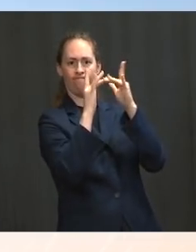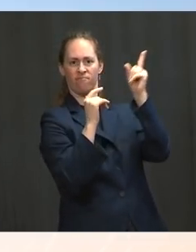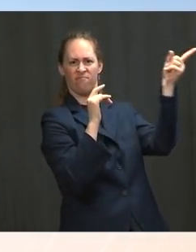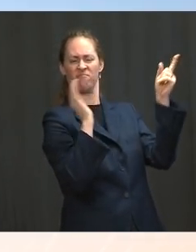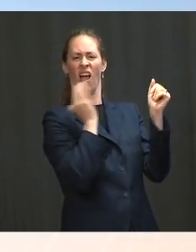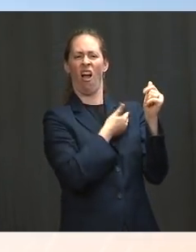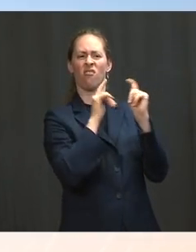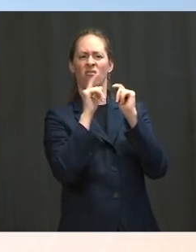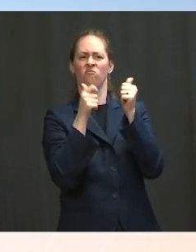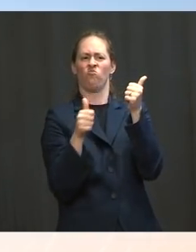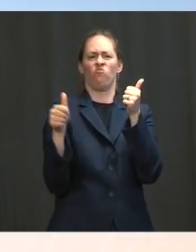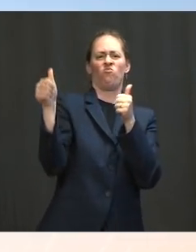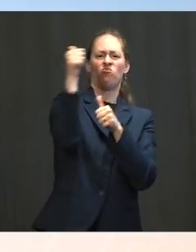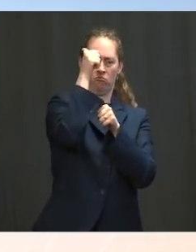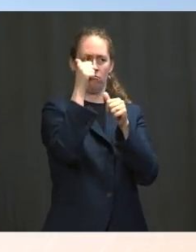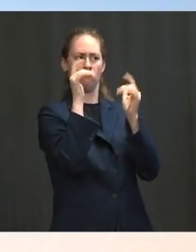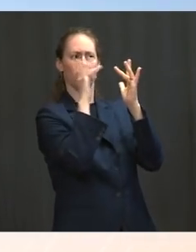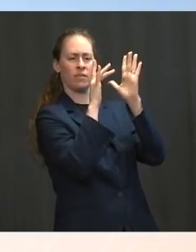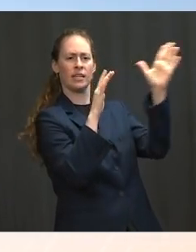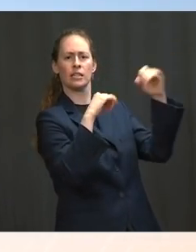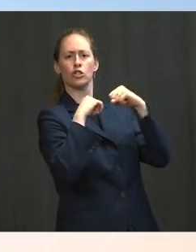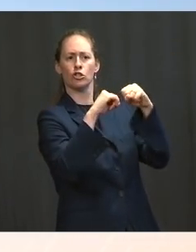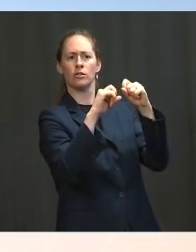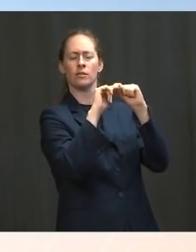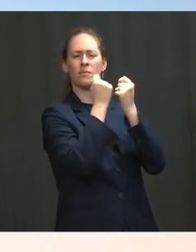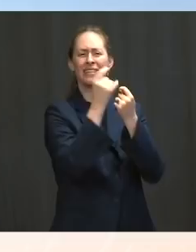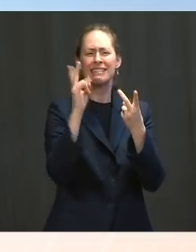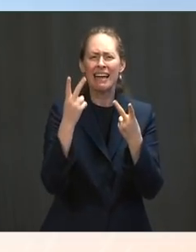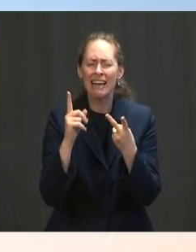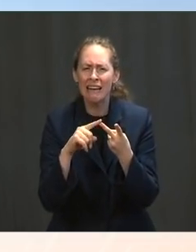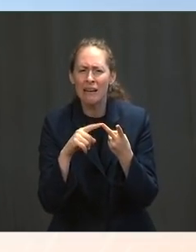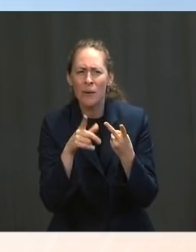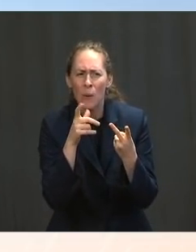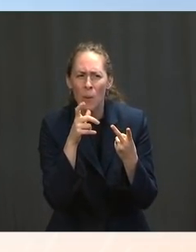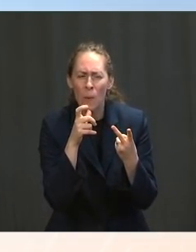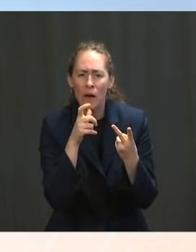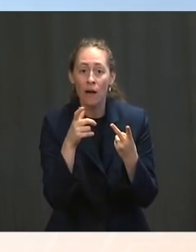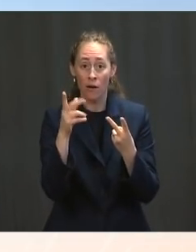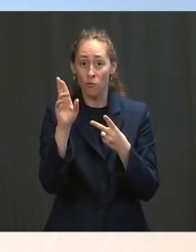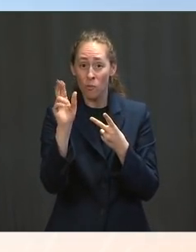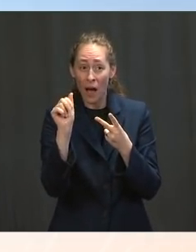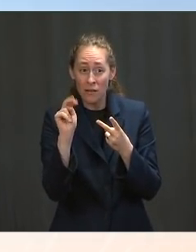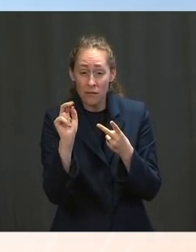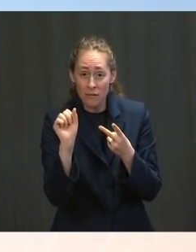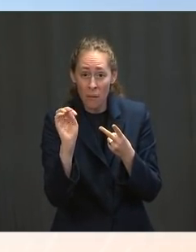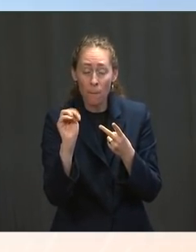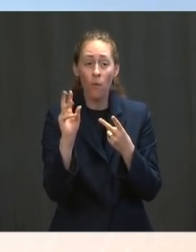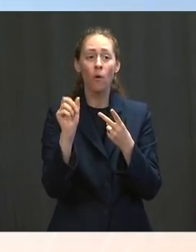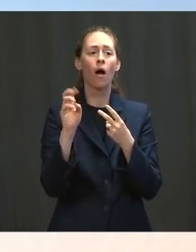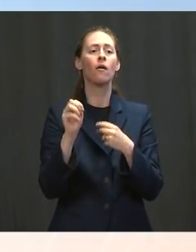The Press: Ransomware being paid, has been paid. Ms. Psaki: Our ransomware policy continues to be the same